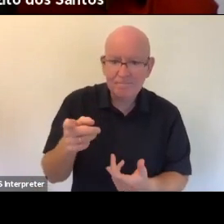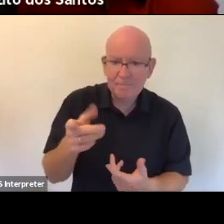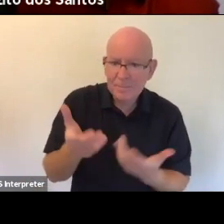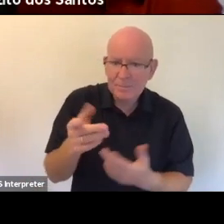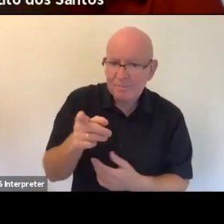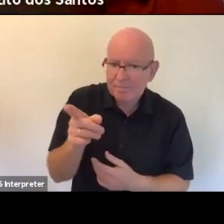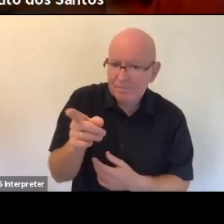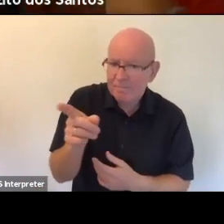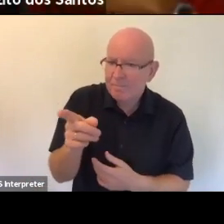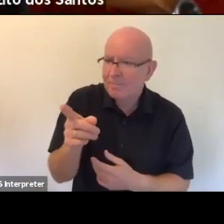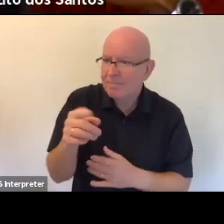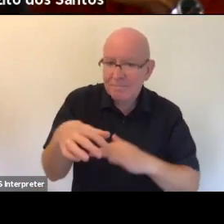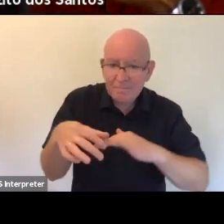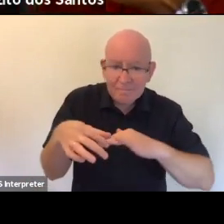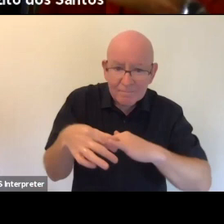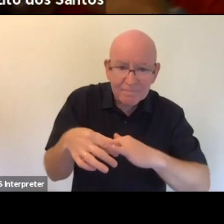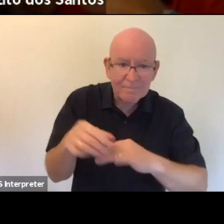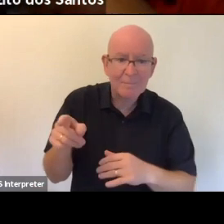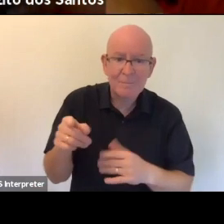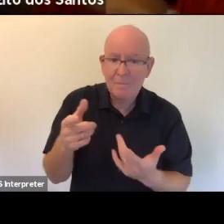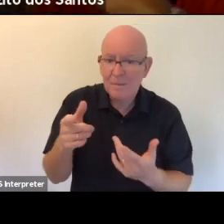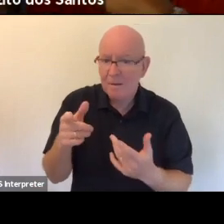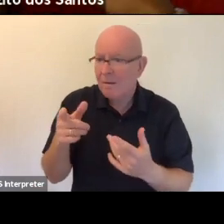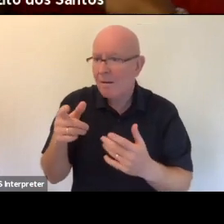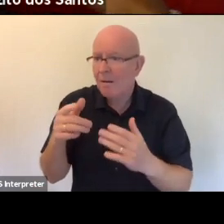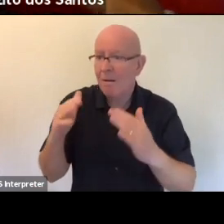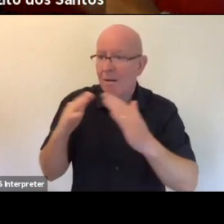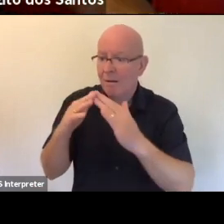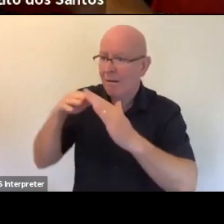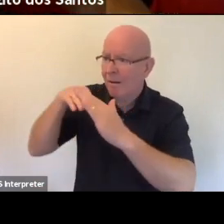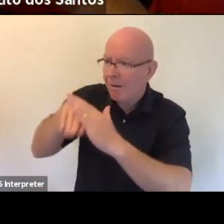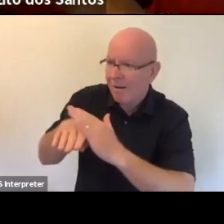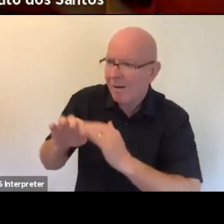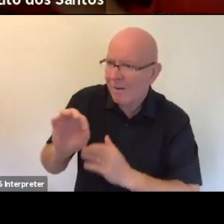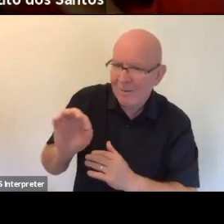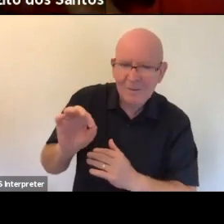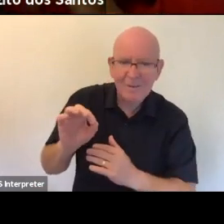but they don’t have households, family and [unintelligible].